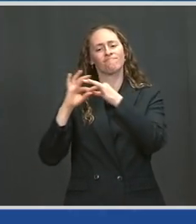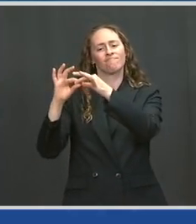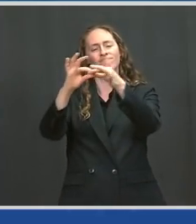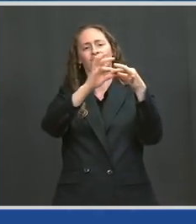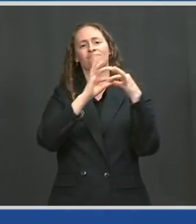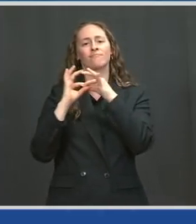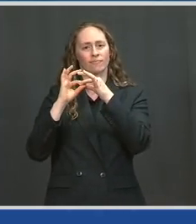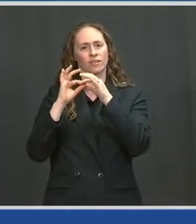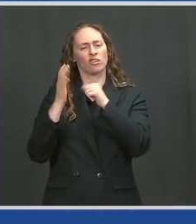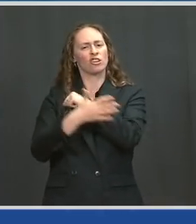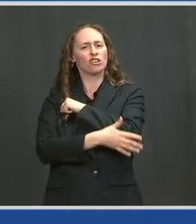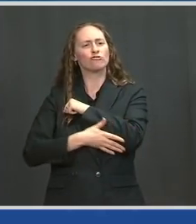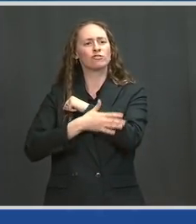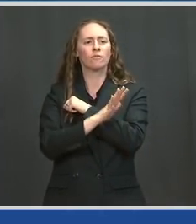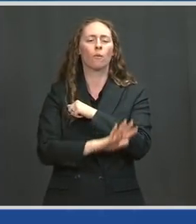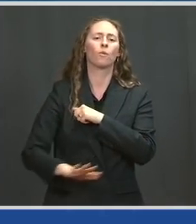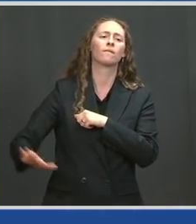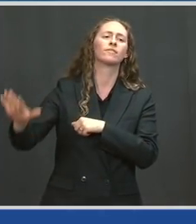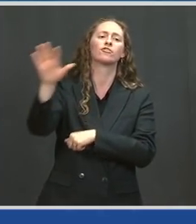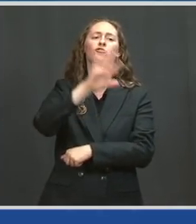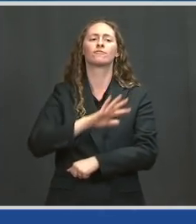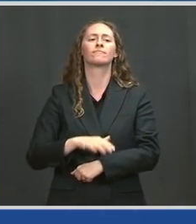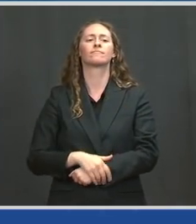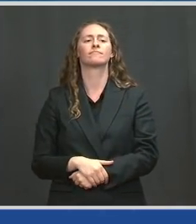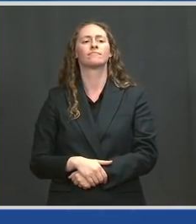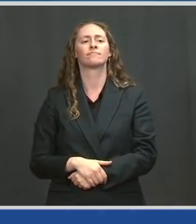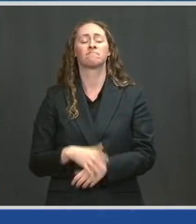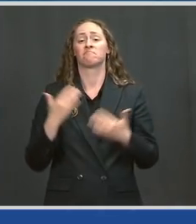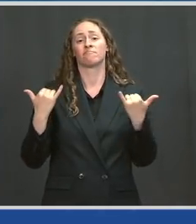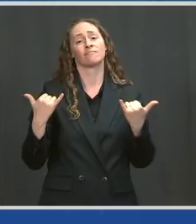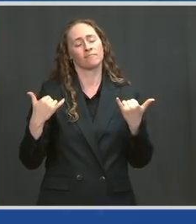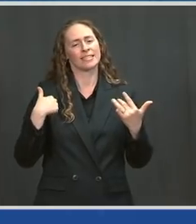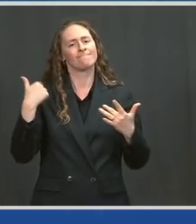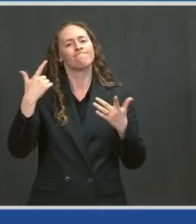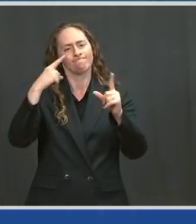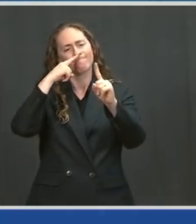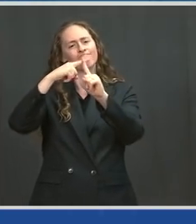I've never been more optimistic about the future than I am today. I mean that.